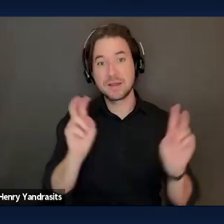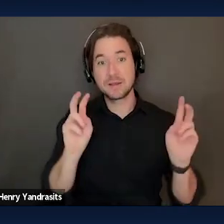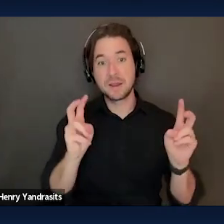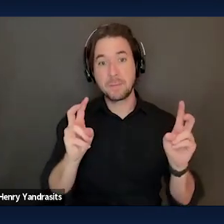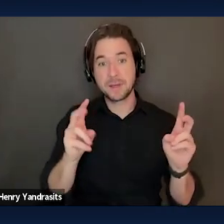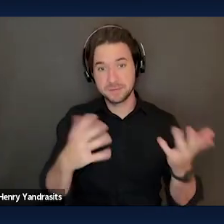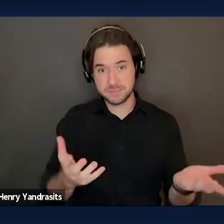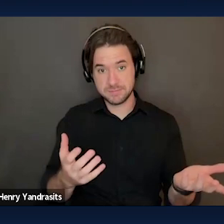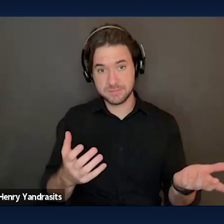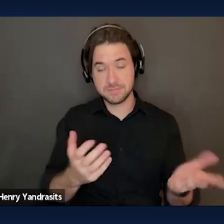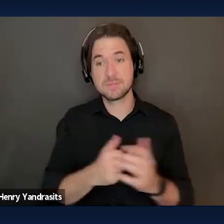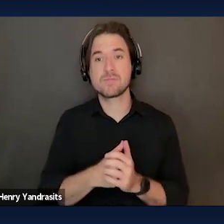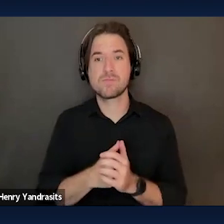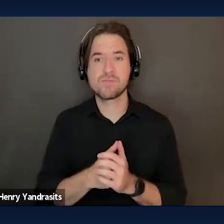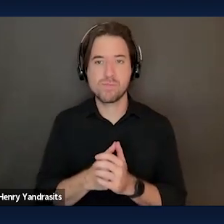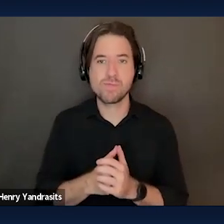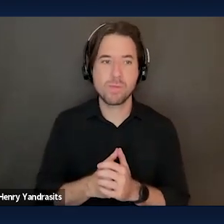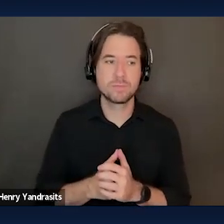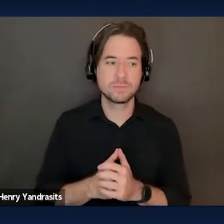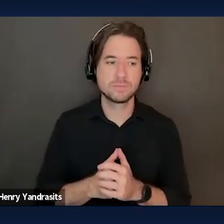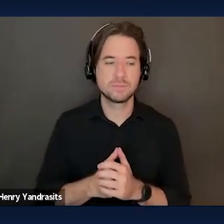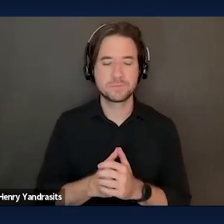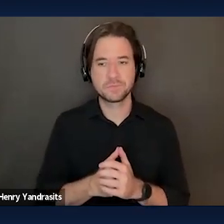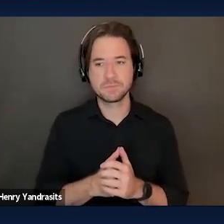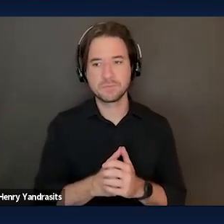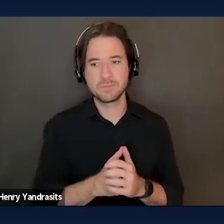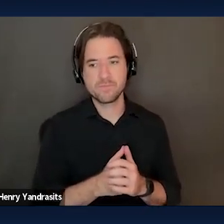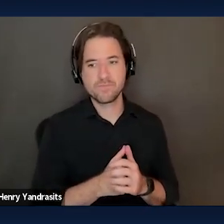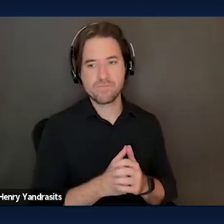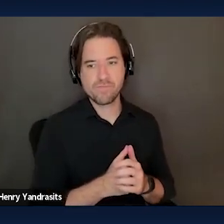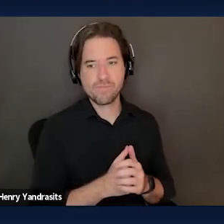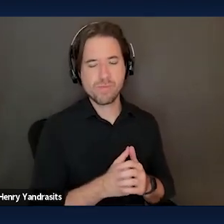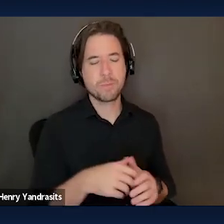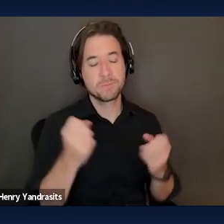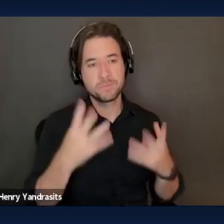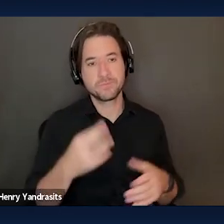Um, there's just a lot of reasons why it's very hard.